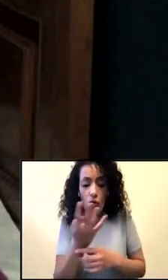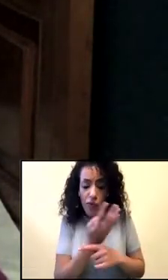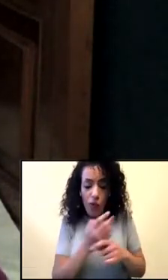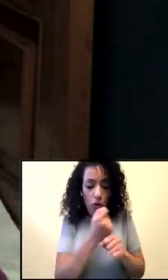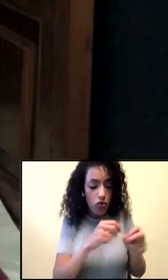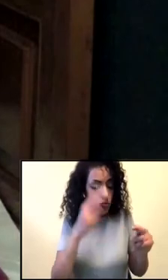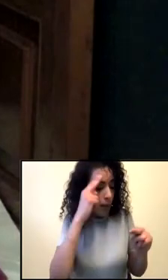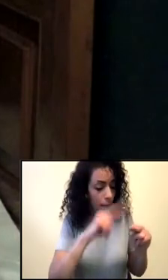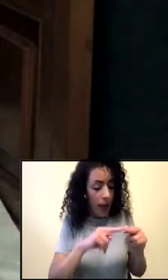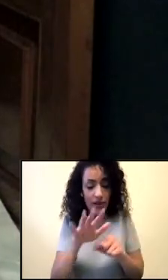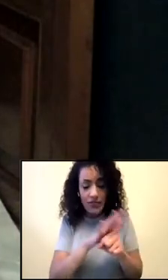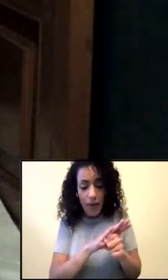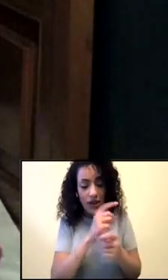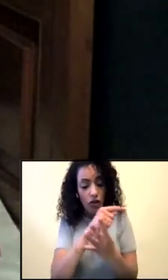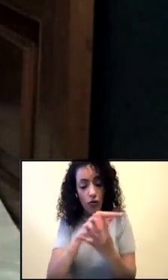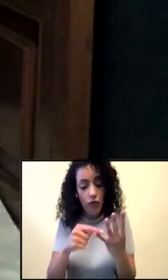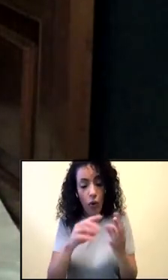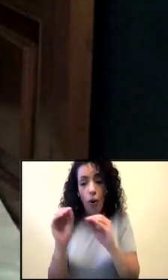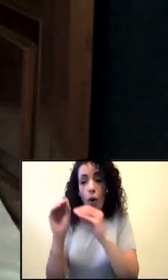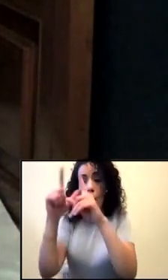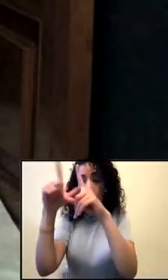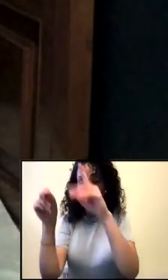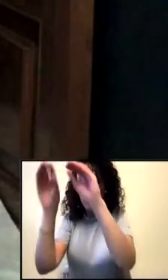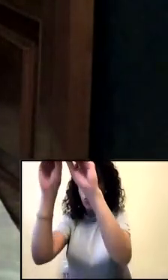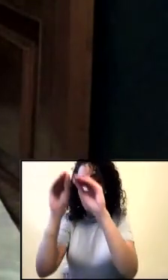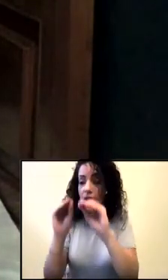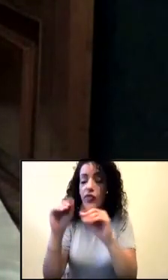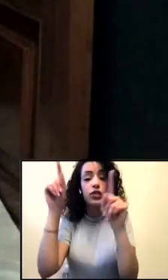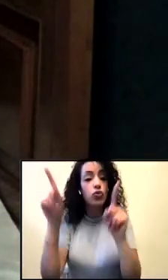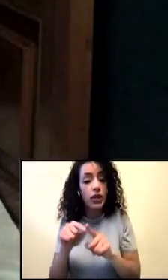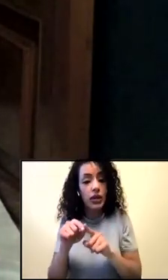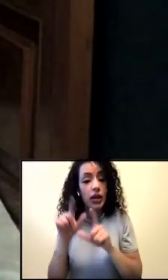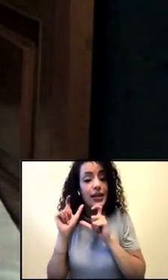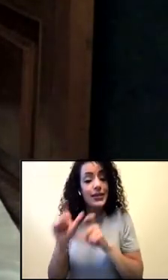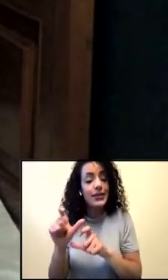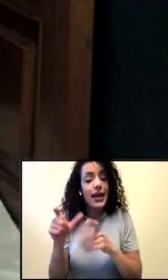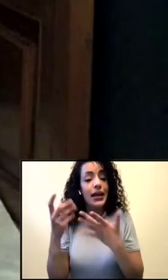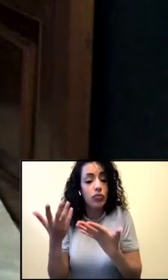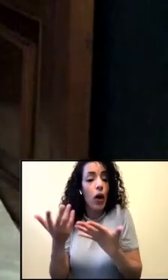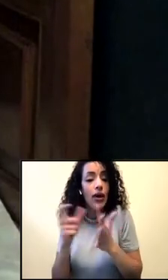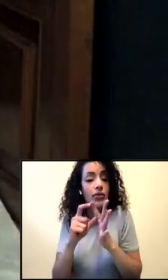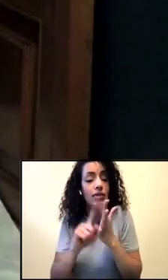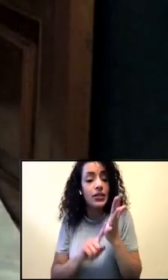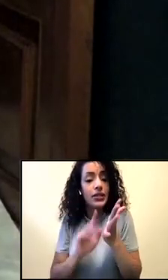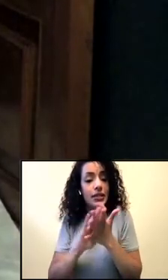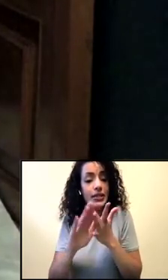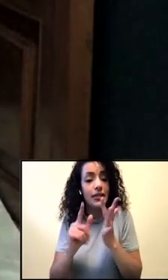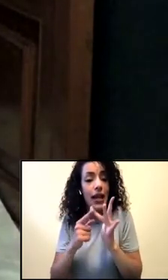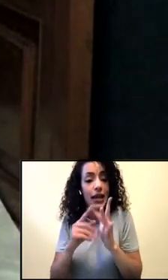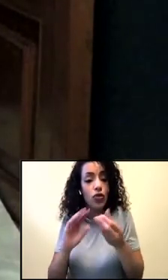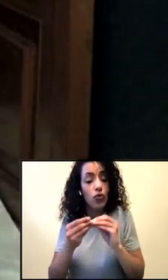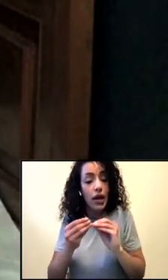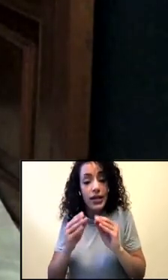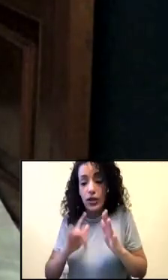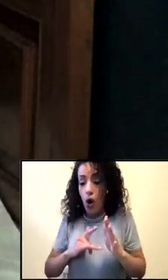is now Pakistan to India and they settled in Delhi where I live right now. And what